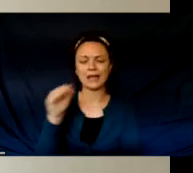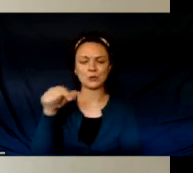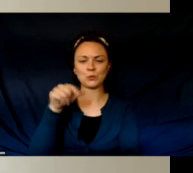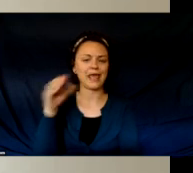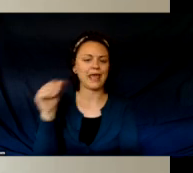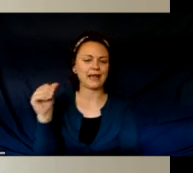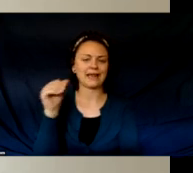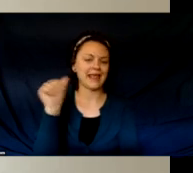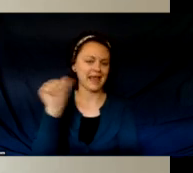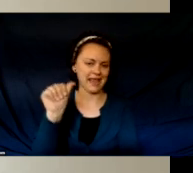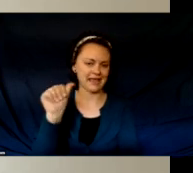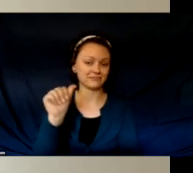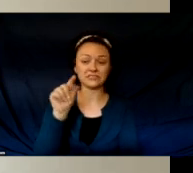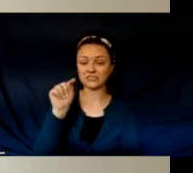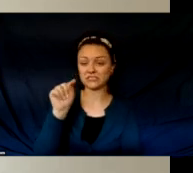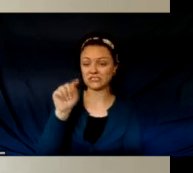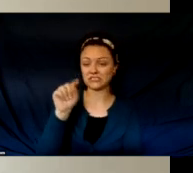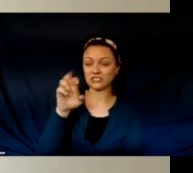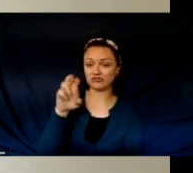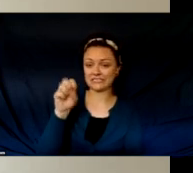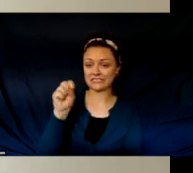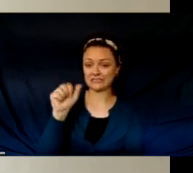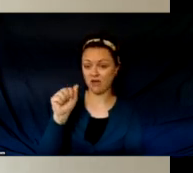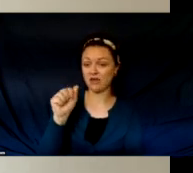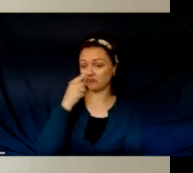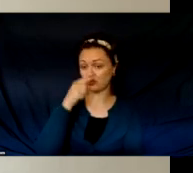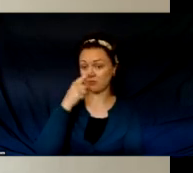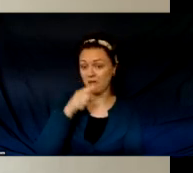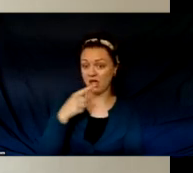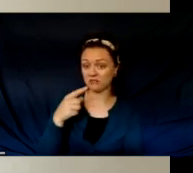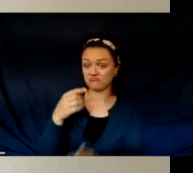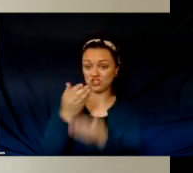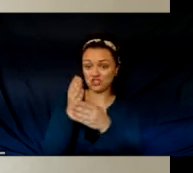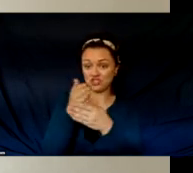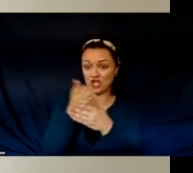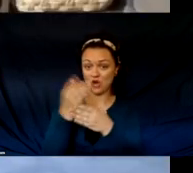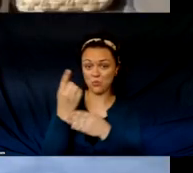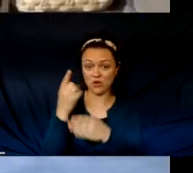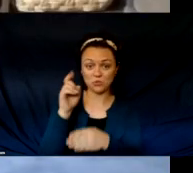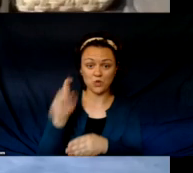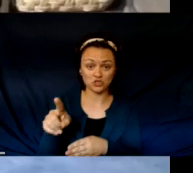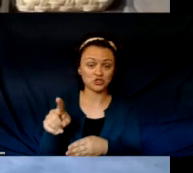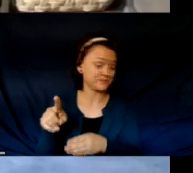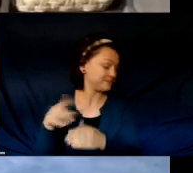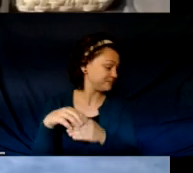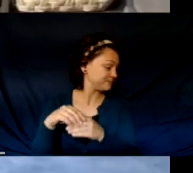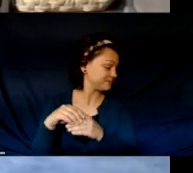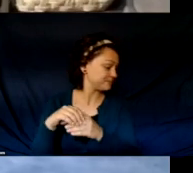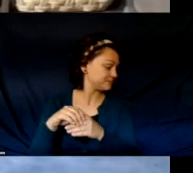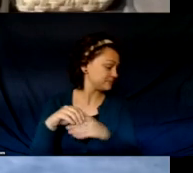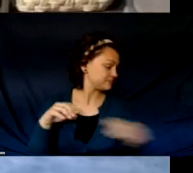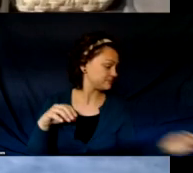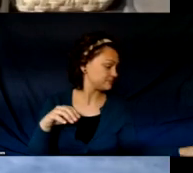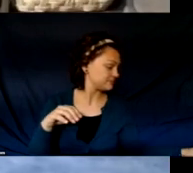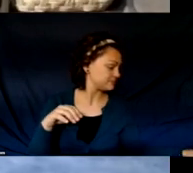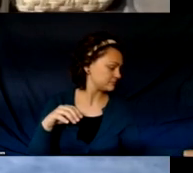I'm wondering if you could share with us the question. Yeah, we have quite a bit of questions.